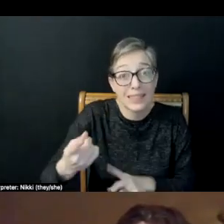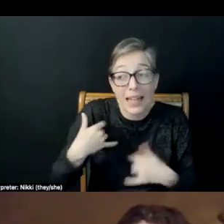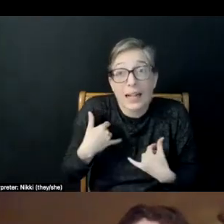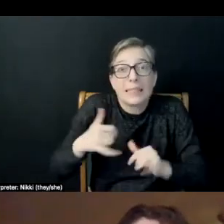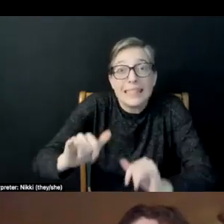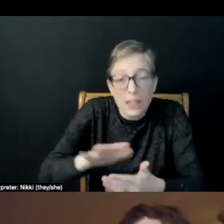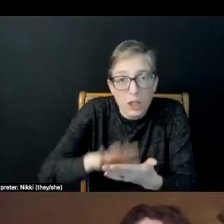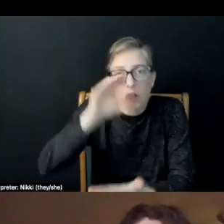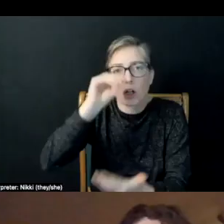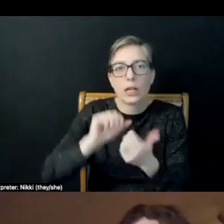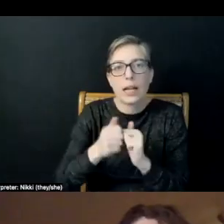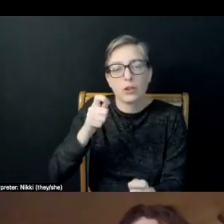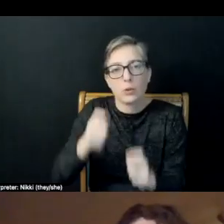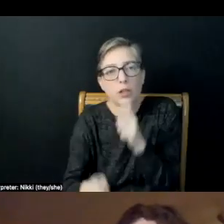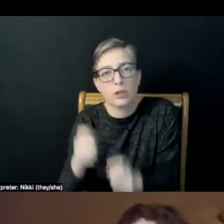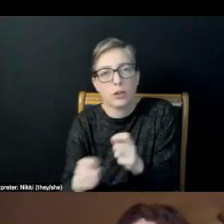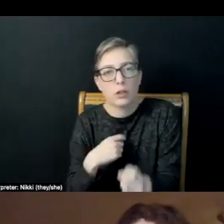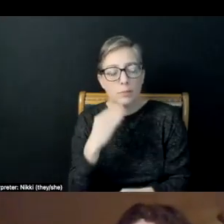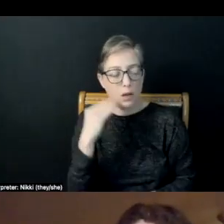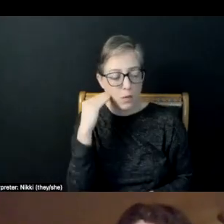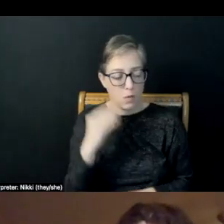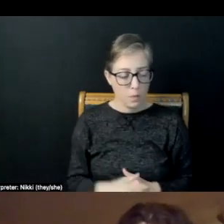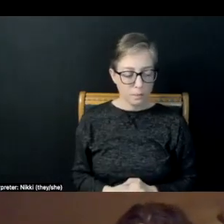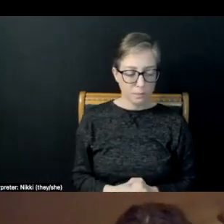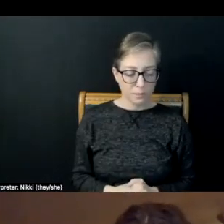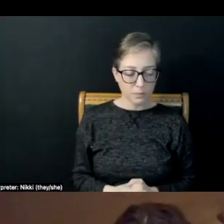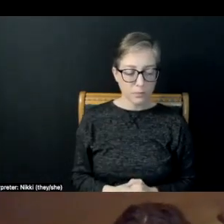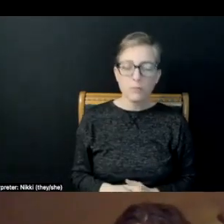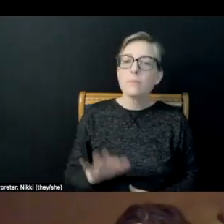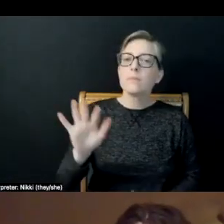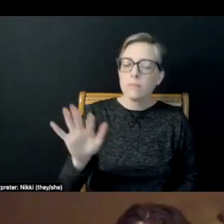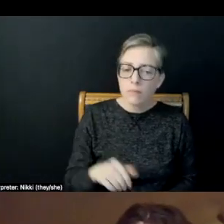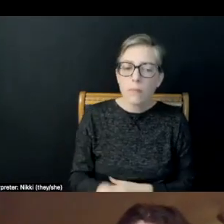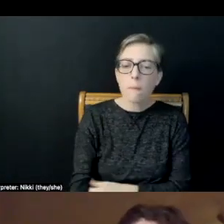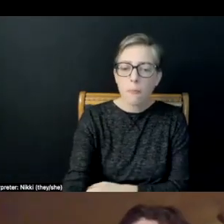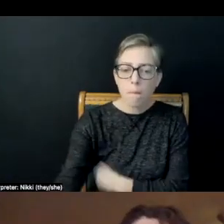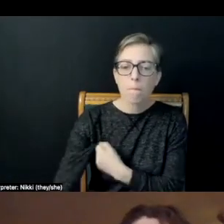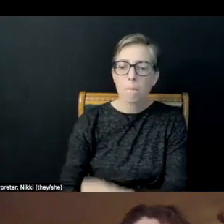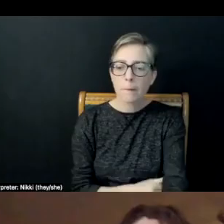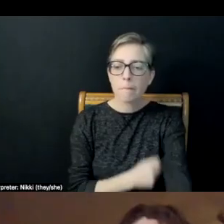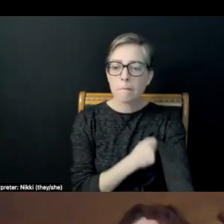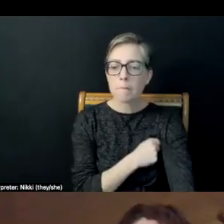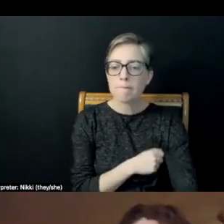I don't want to make anyone feel like they shouldn't offer assistive technology and the like, but when you do,